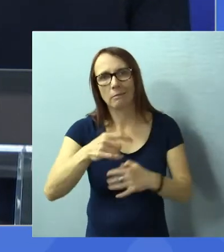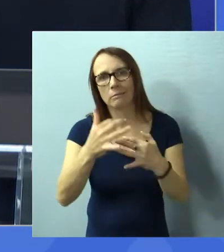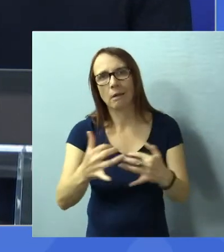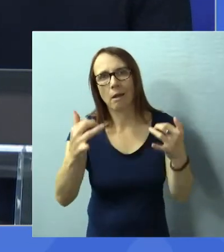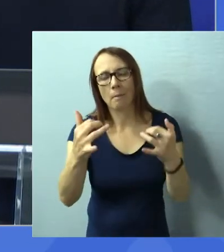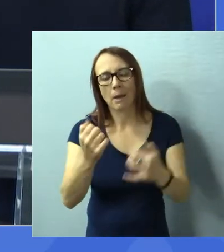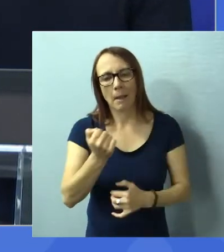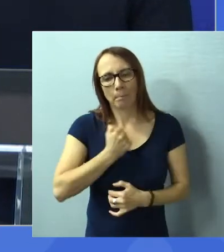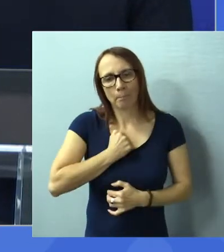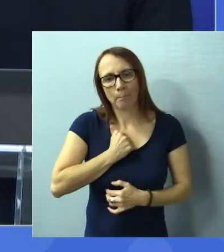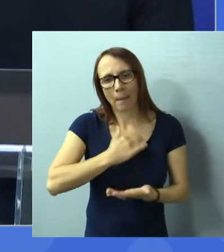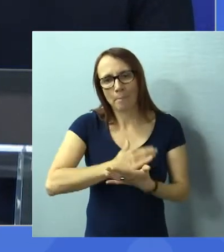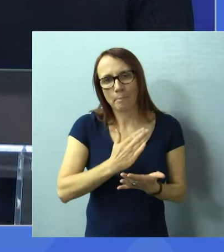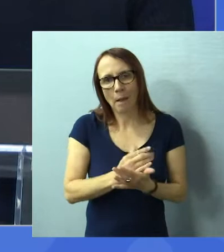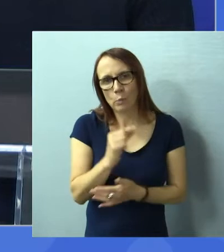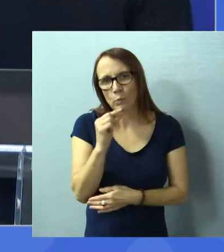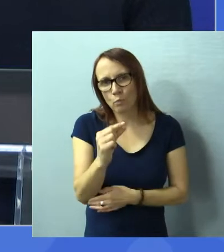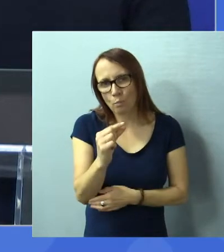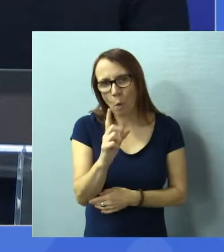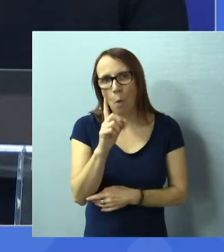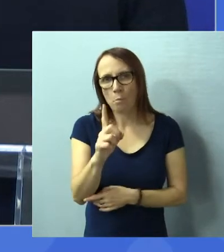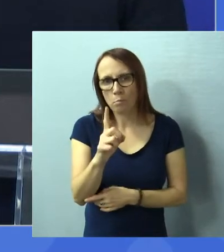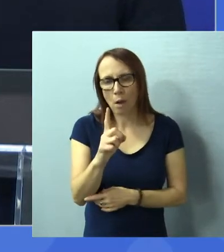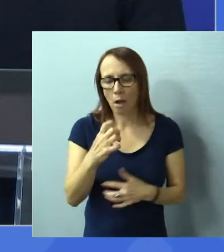small part and helping you to conduct this amazing and